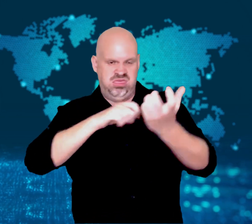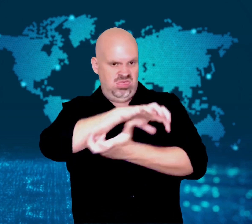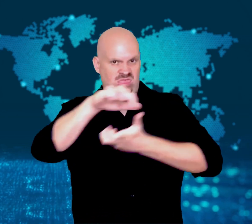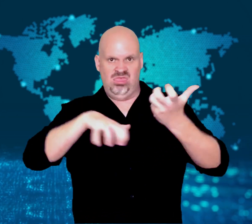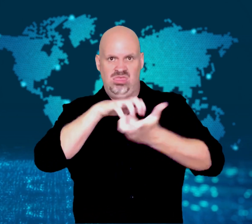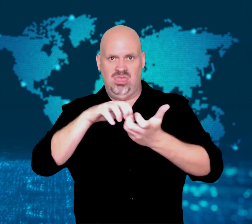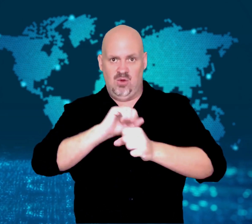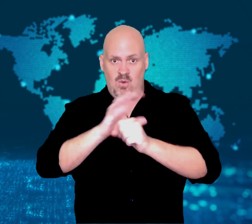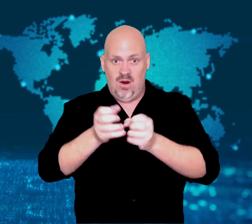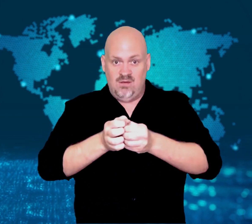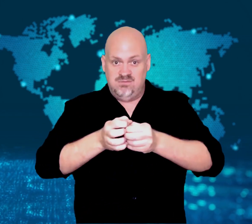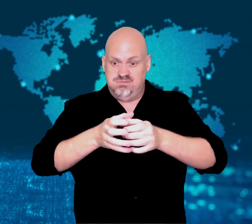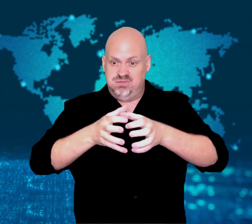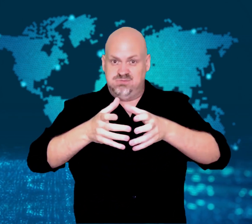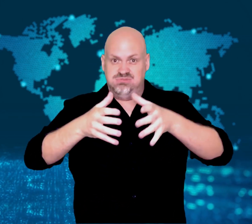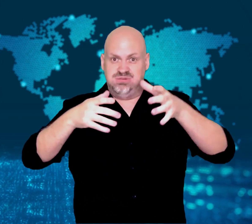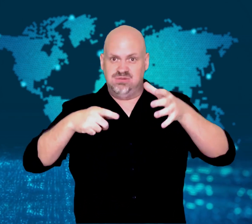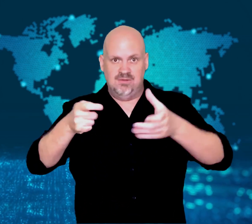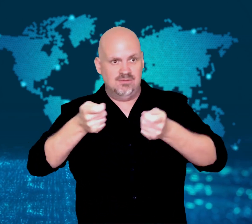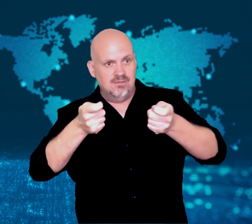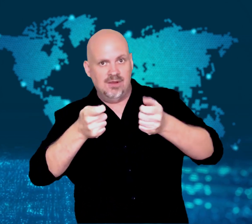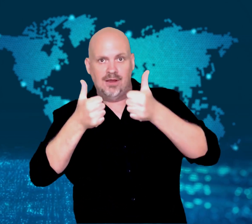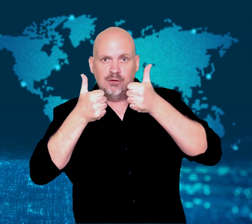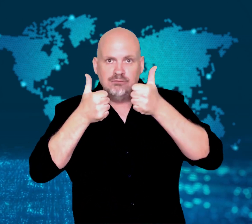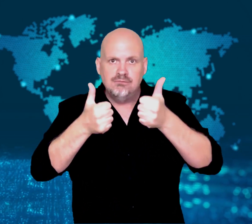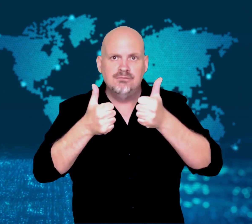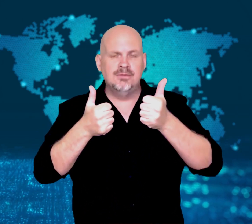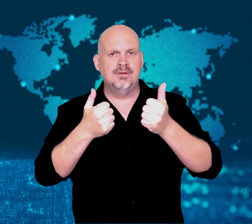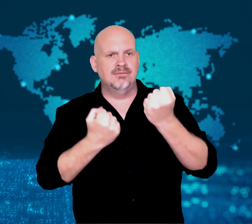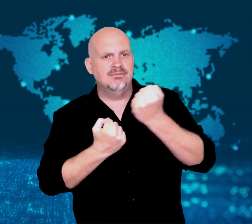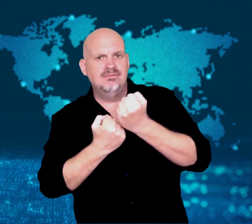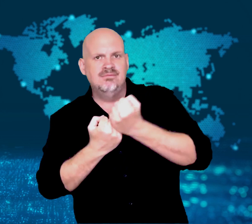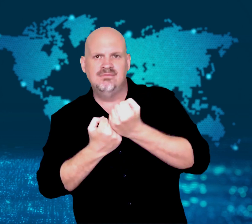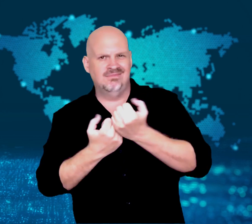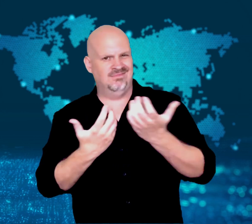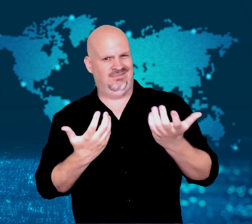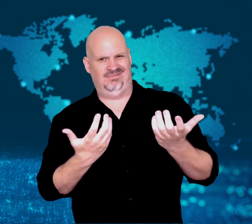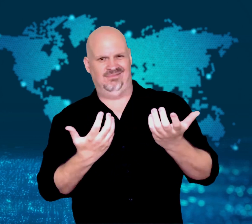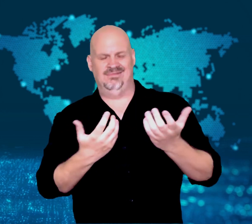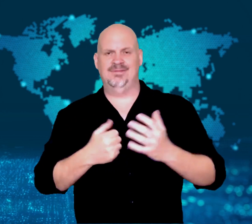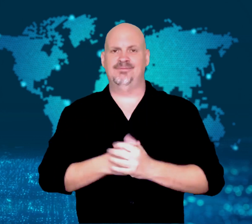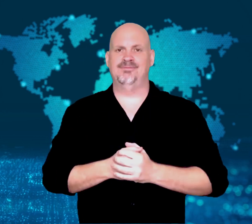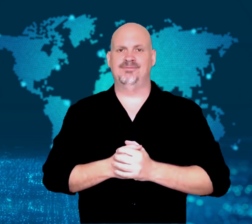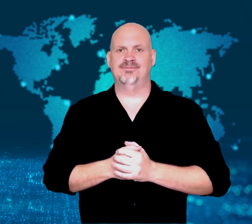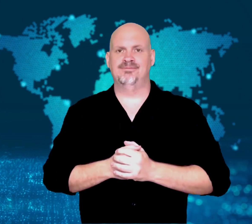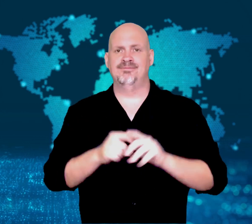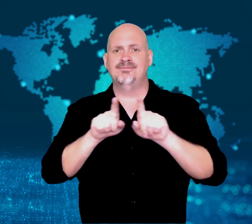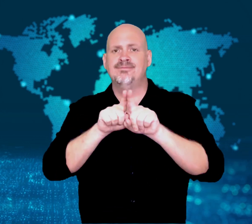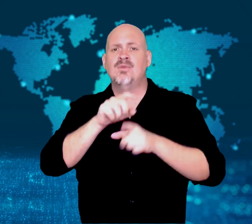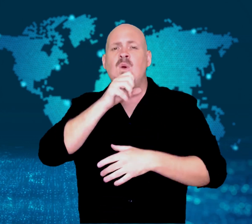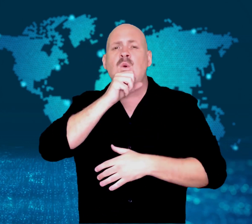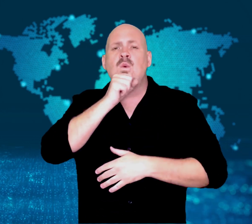Vaccination rates for the elderly are still low,